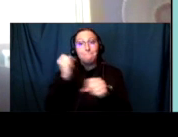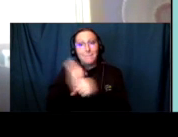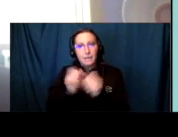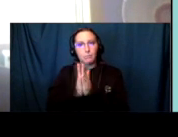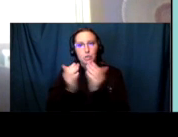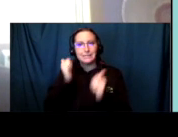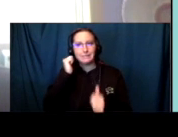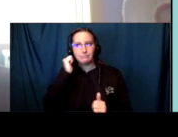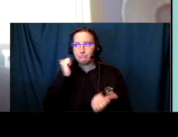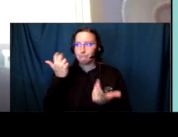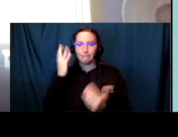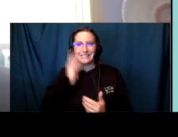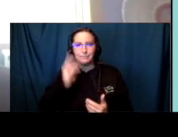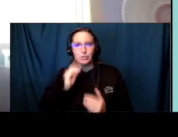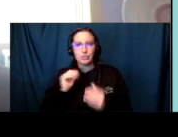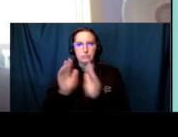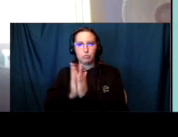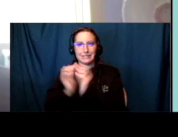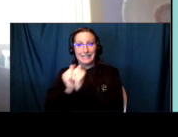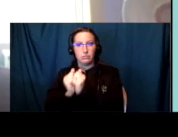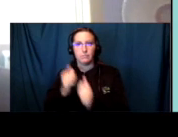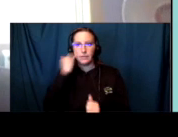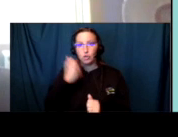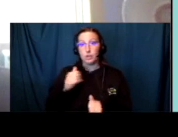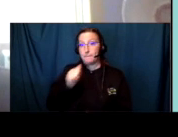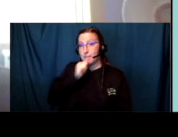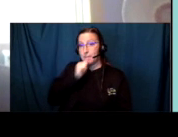Maybe if you're working privately you could make it with a parent.